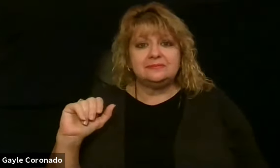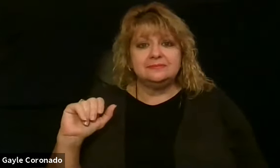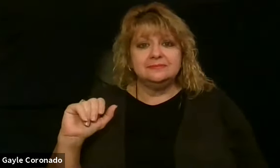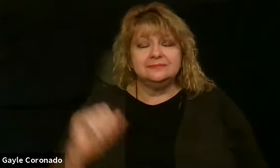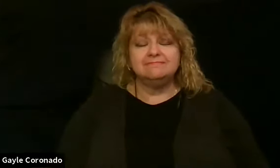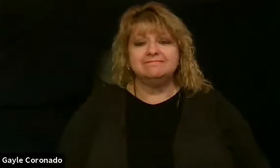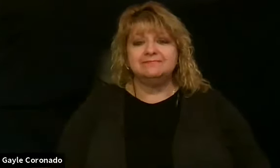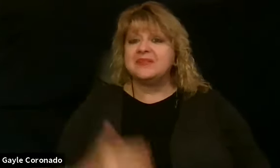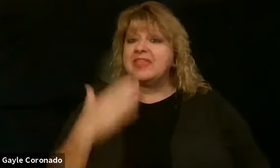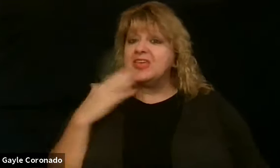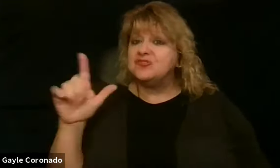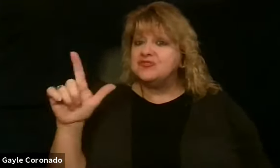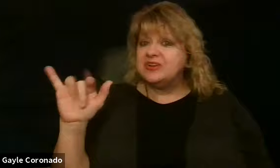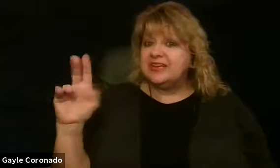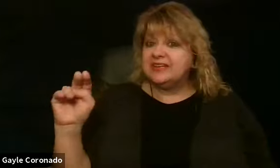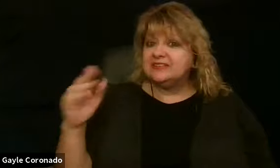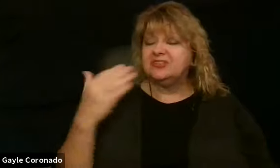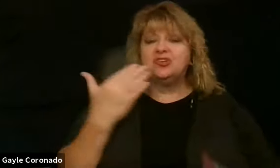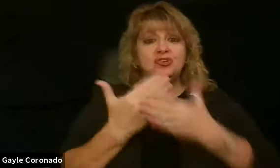Lillian and good afternoon, everyone.